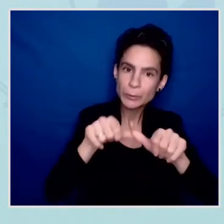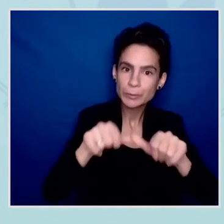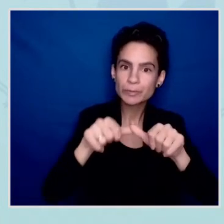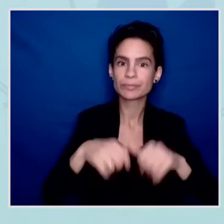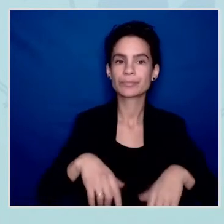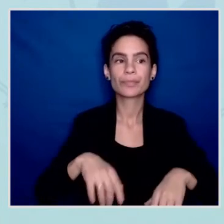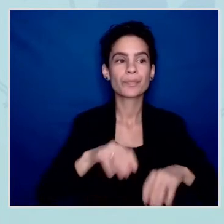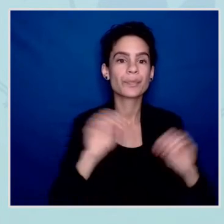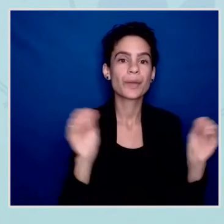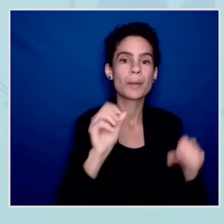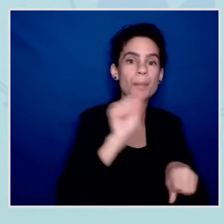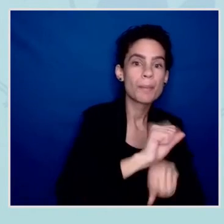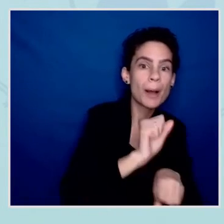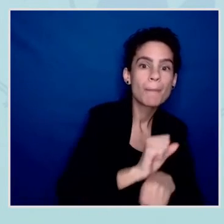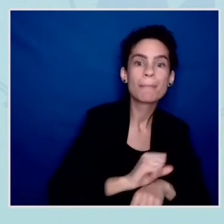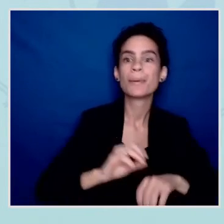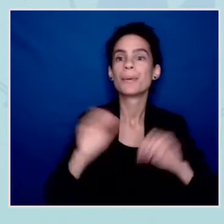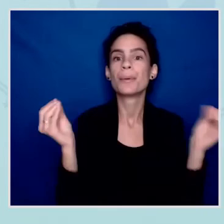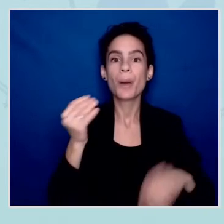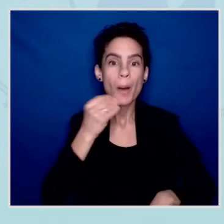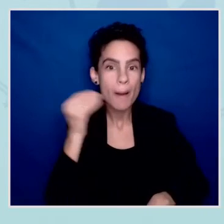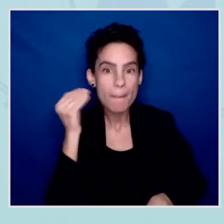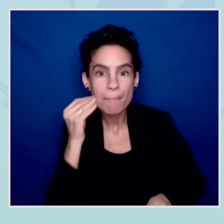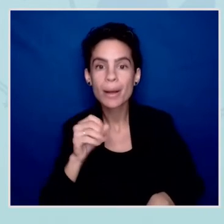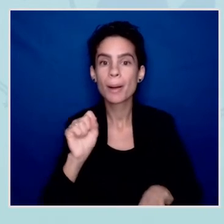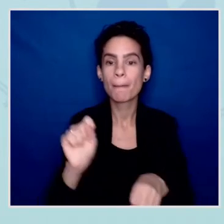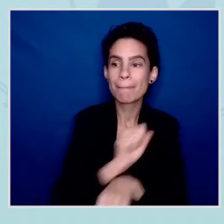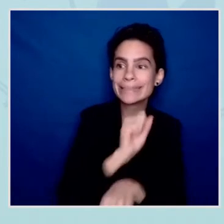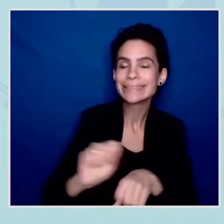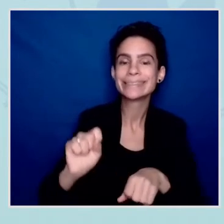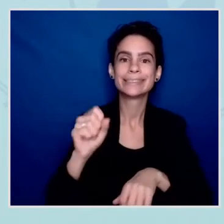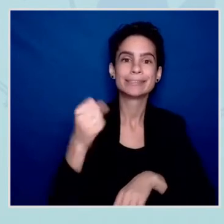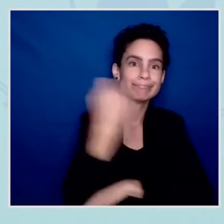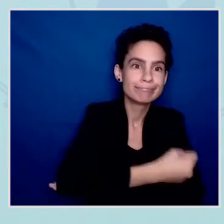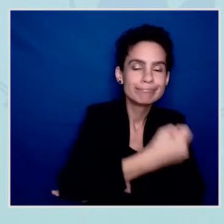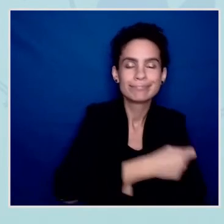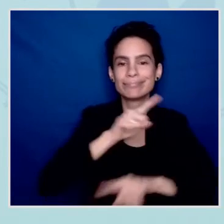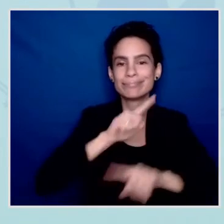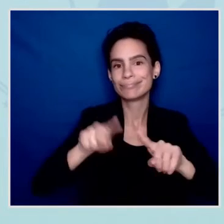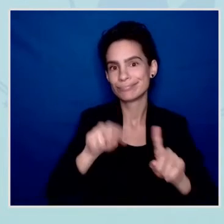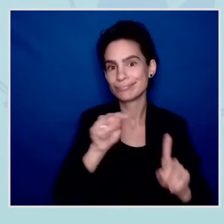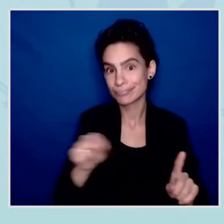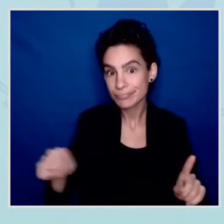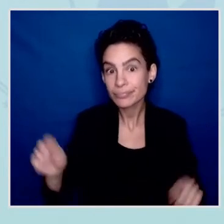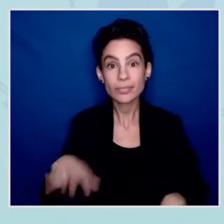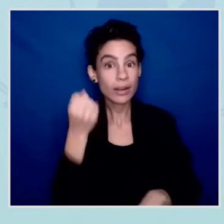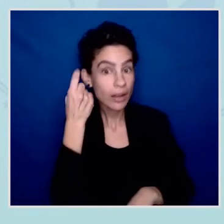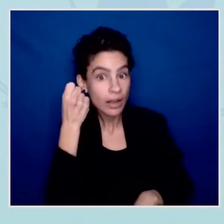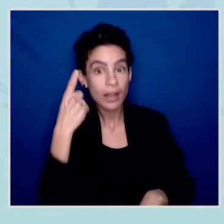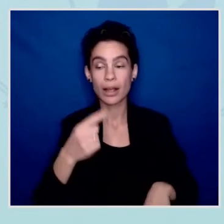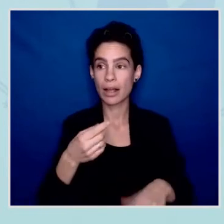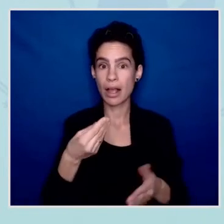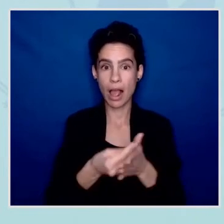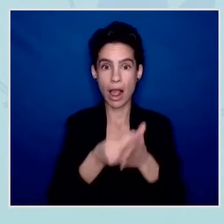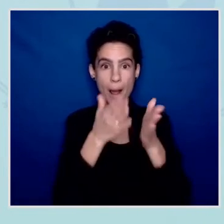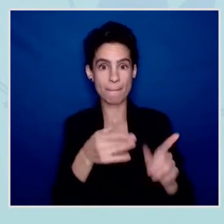BUT A LARGER PURPOSE, TO AVOID A BROADER ECONOMIC COST THAT EXISTS OUT THERE THAT WILL